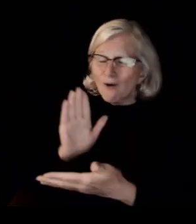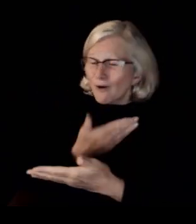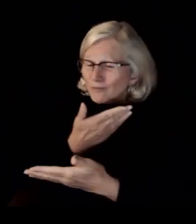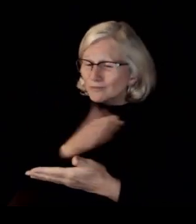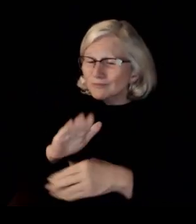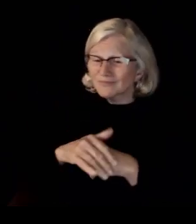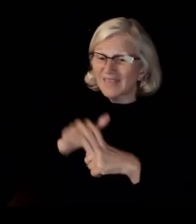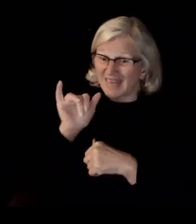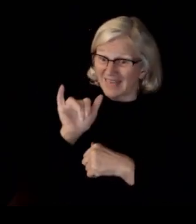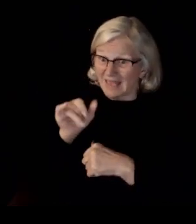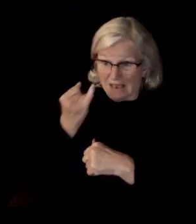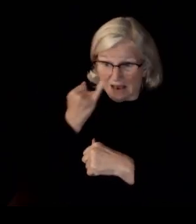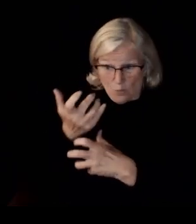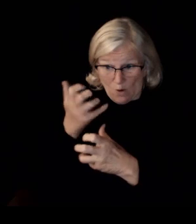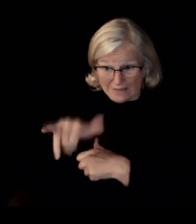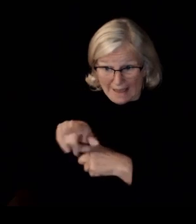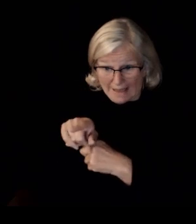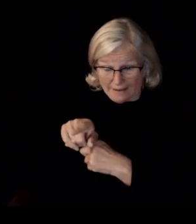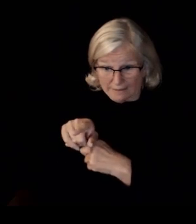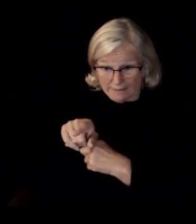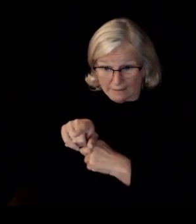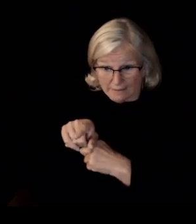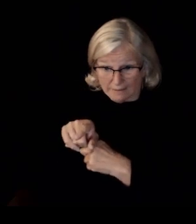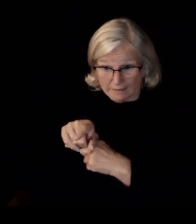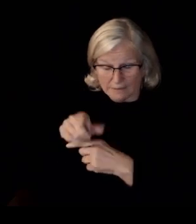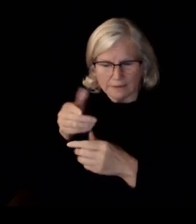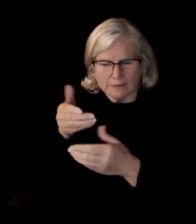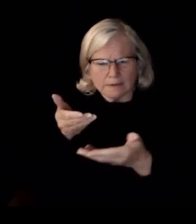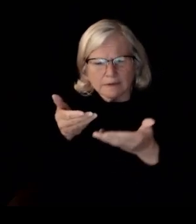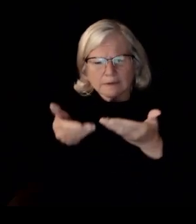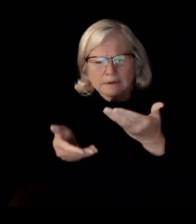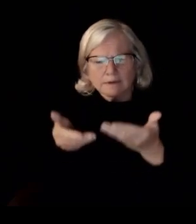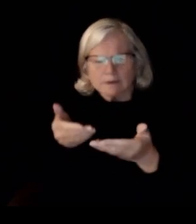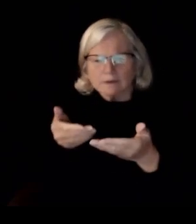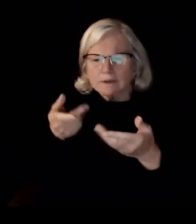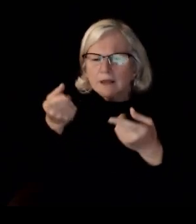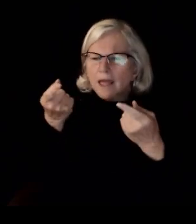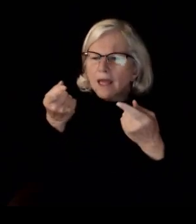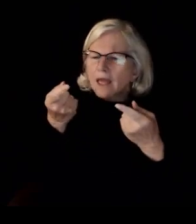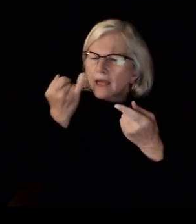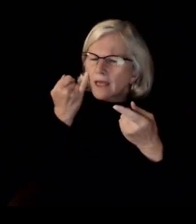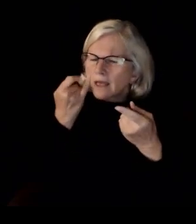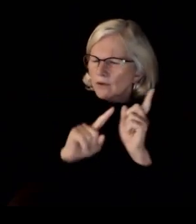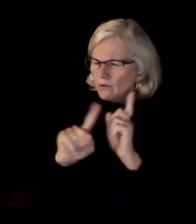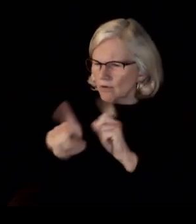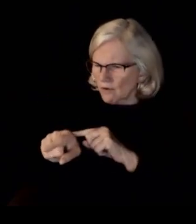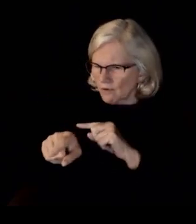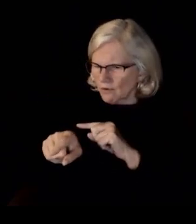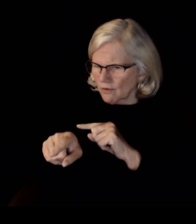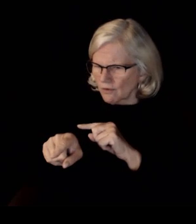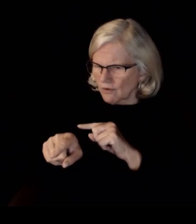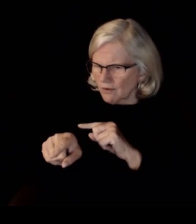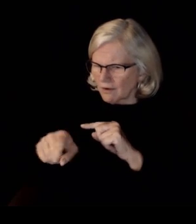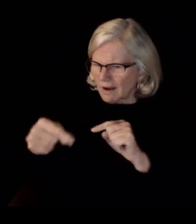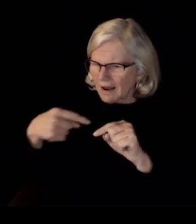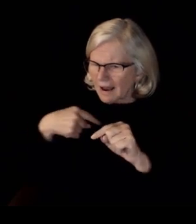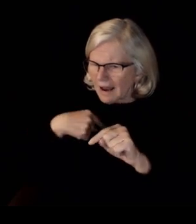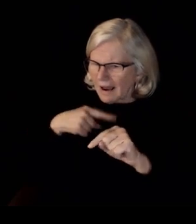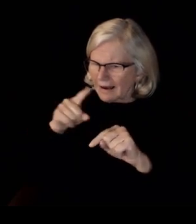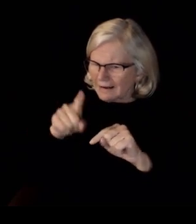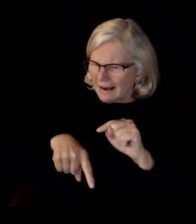would put you in a position where you would not be able to social distance that type of